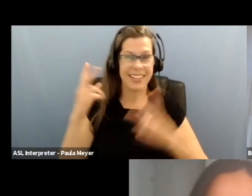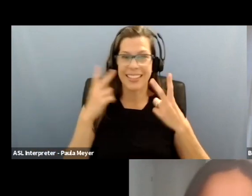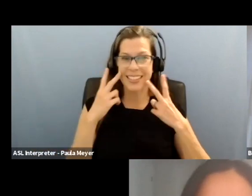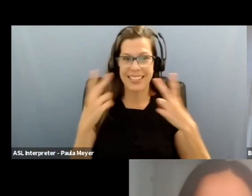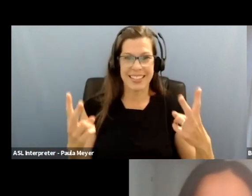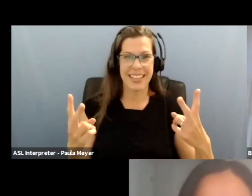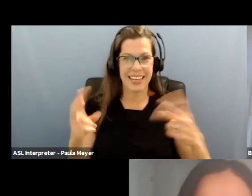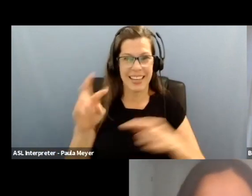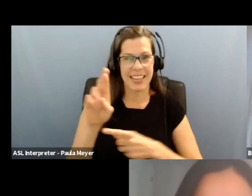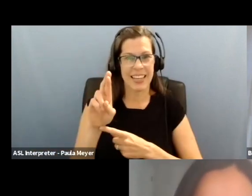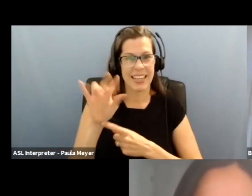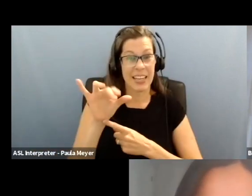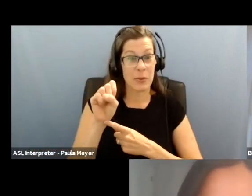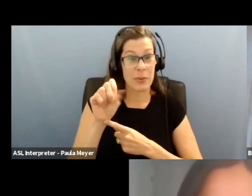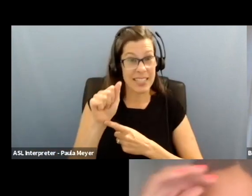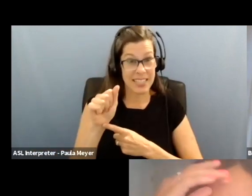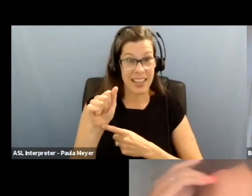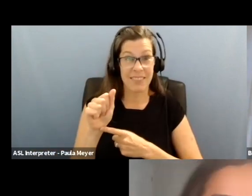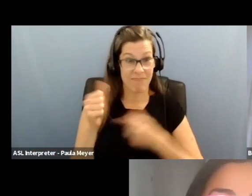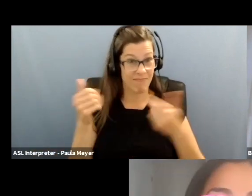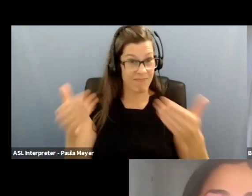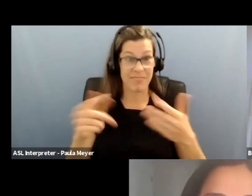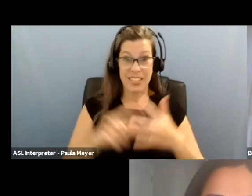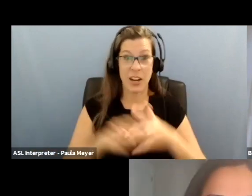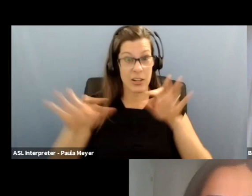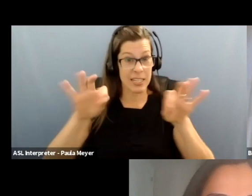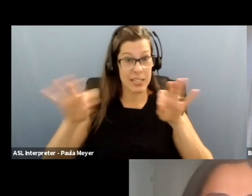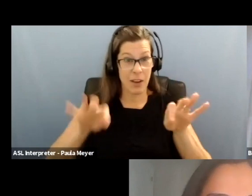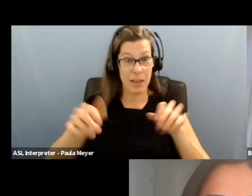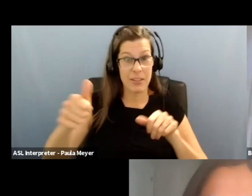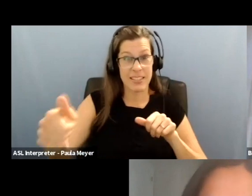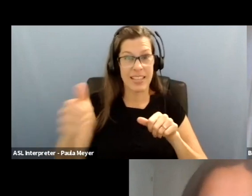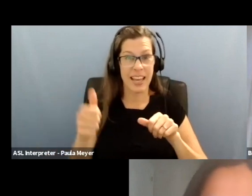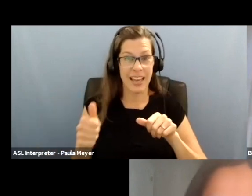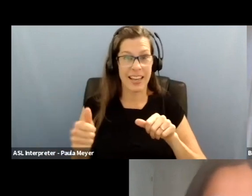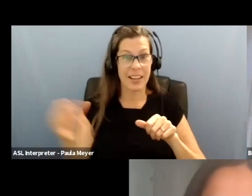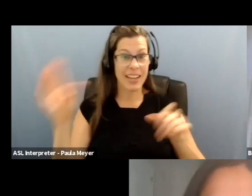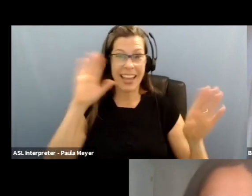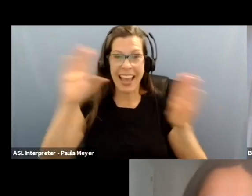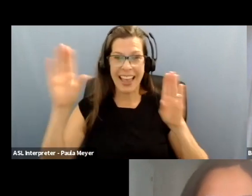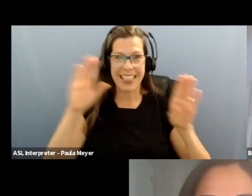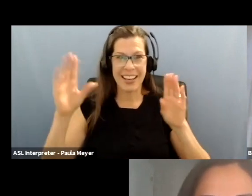Risa, I'll have you get started by describing yourself. Sure. Hi, everyone. I'm Risa.